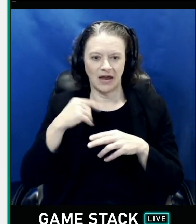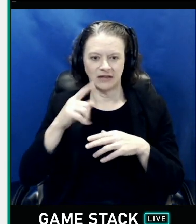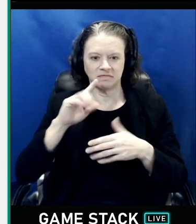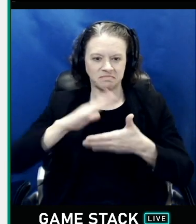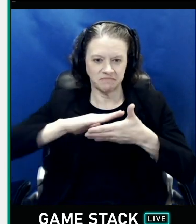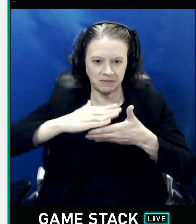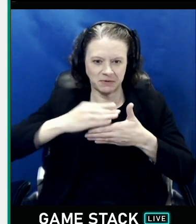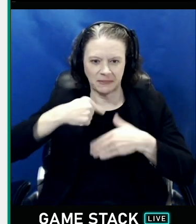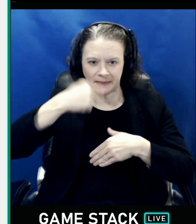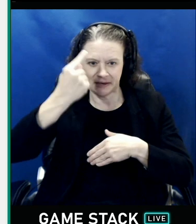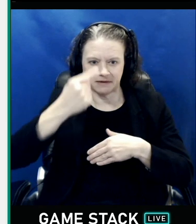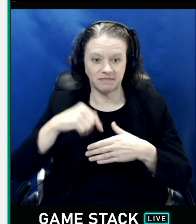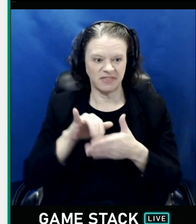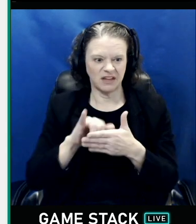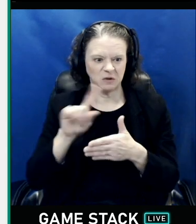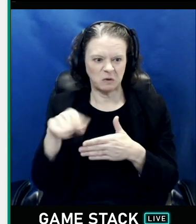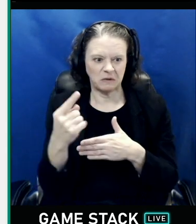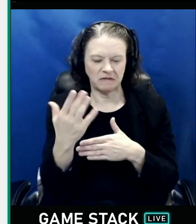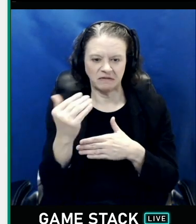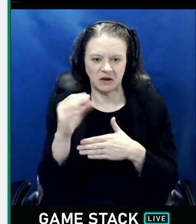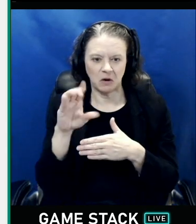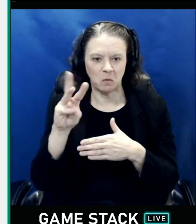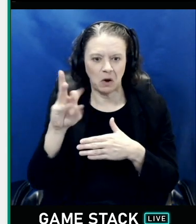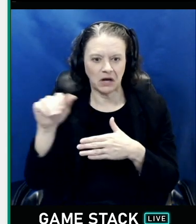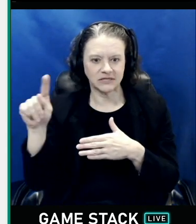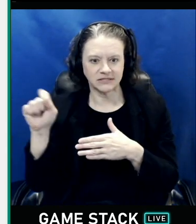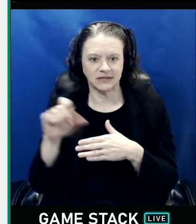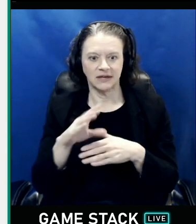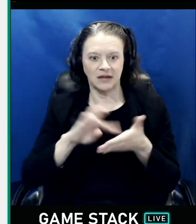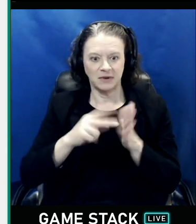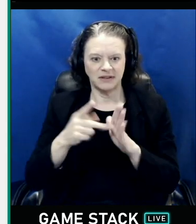these laptops are great for those with limited carry capacity.